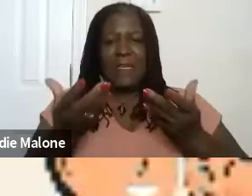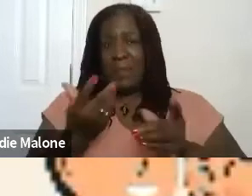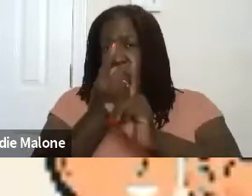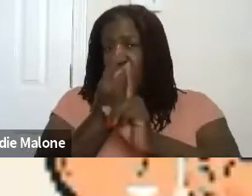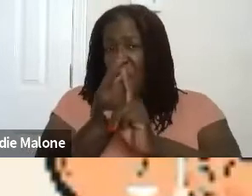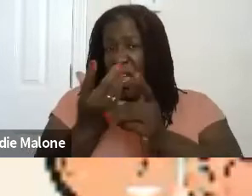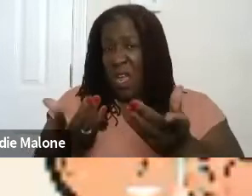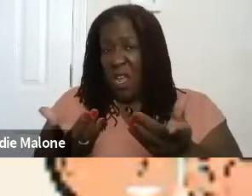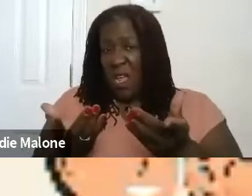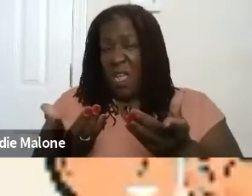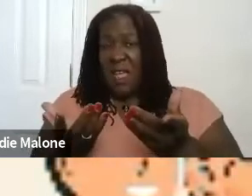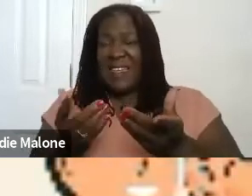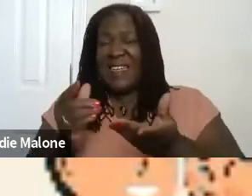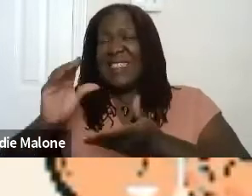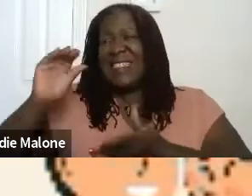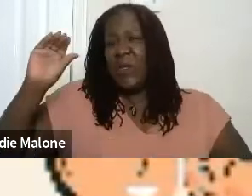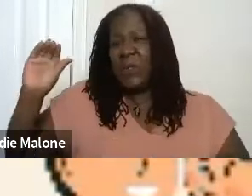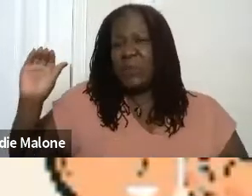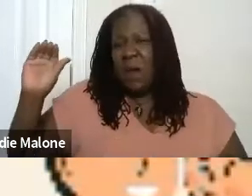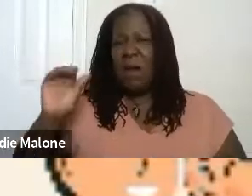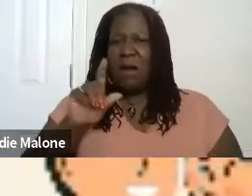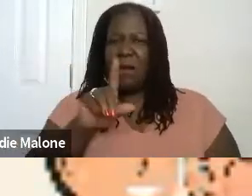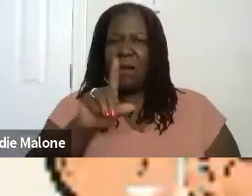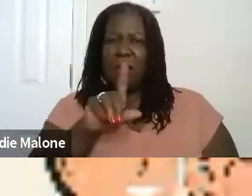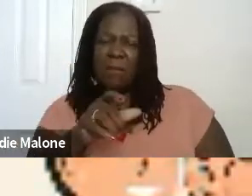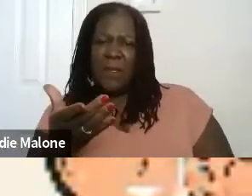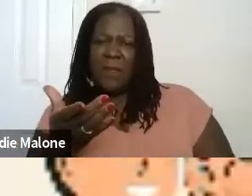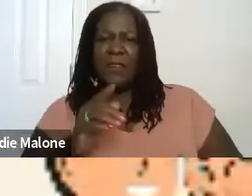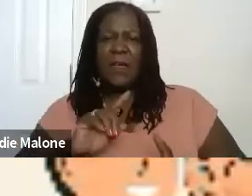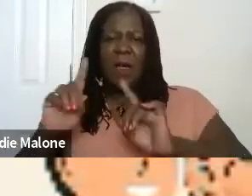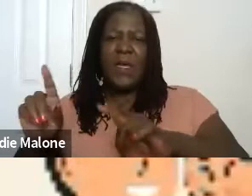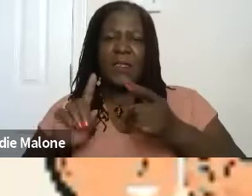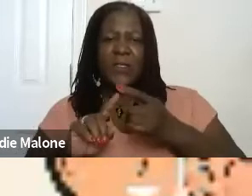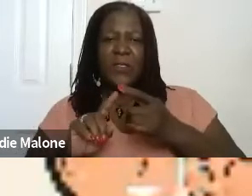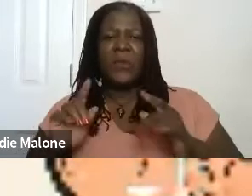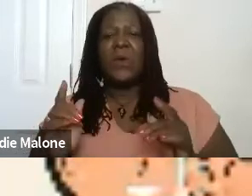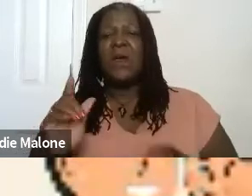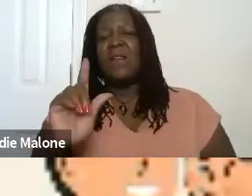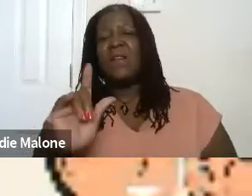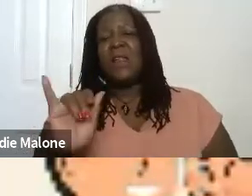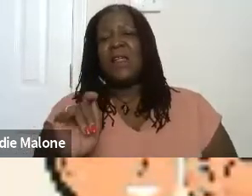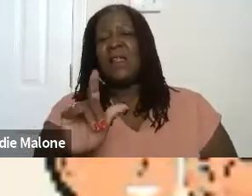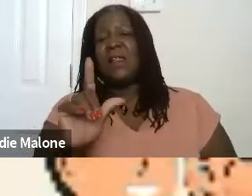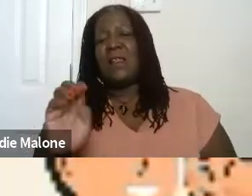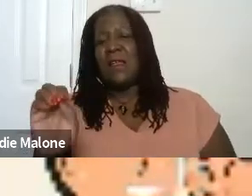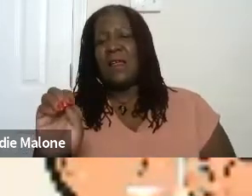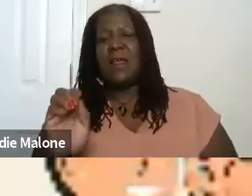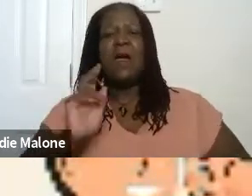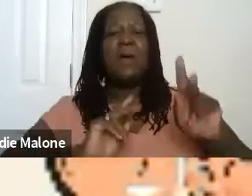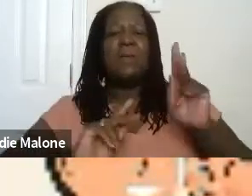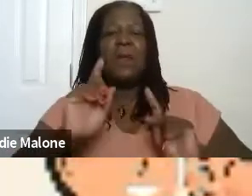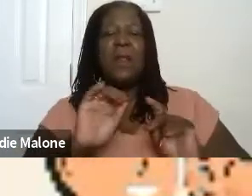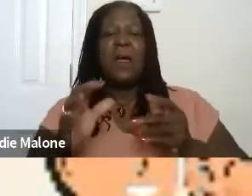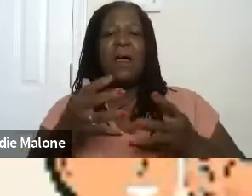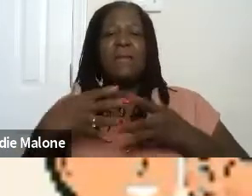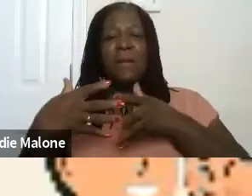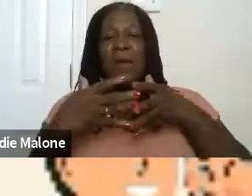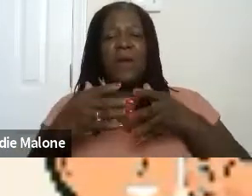stature and I went to the Little People of America website and they actually had a statement